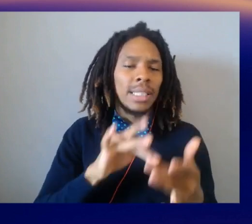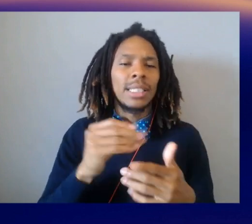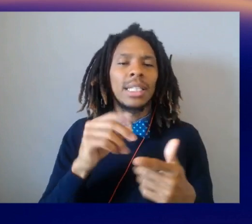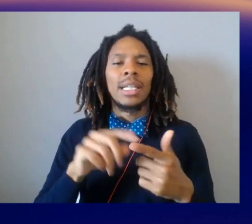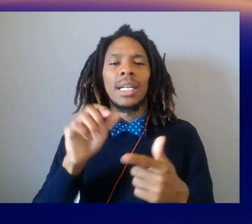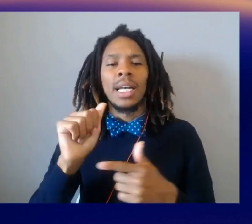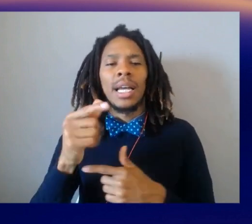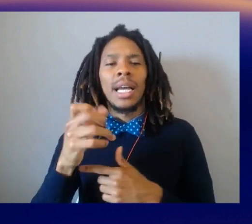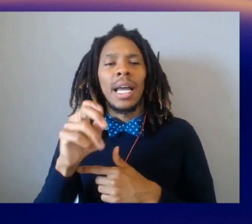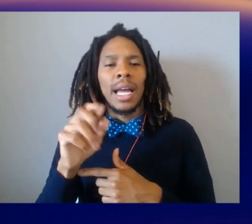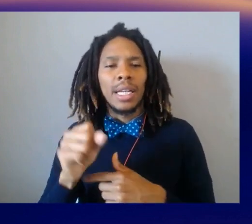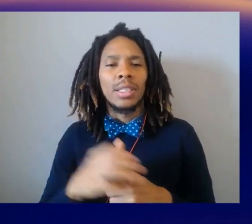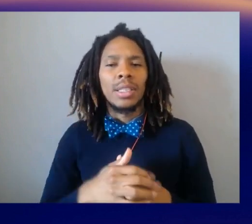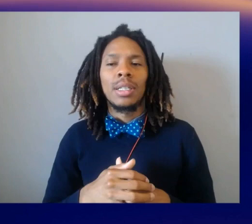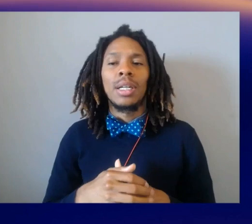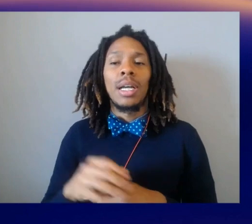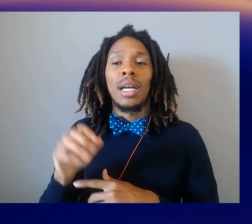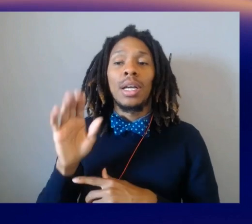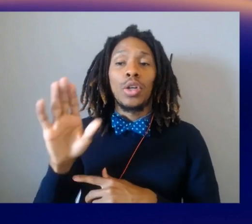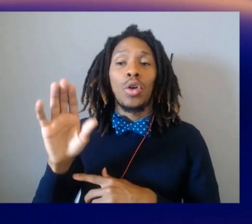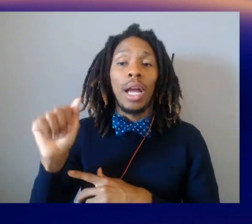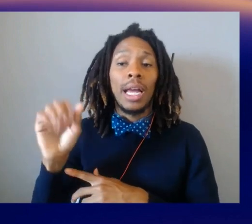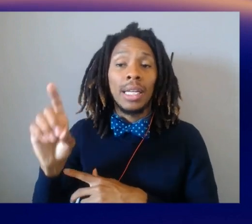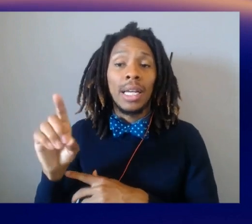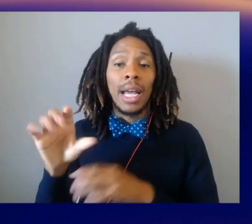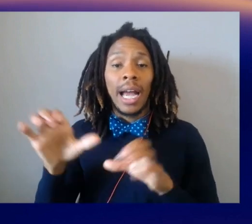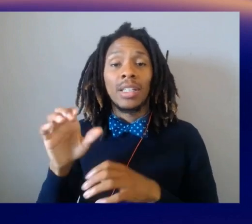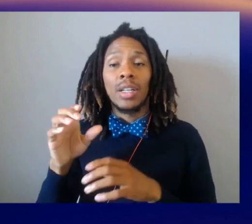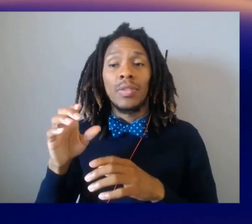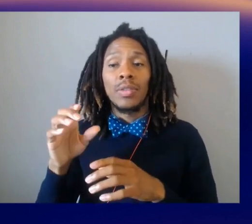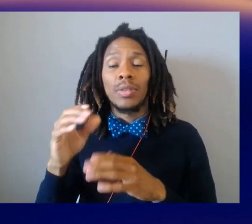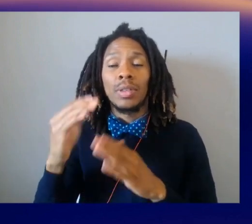as your ad or any other type of SAML authentication.